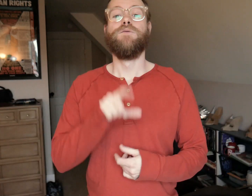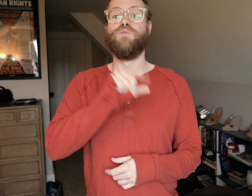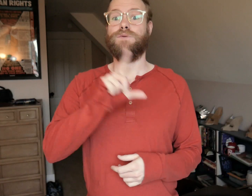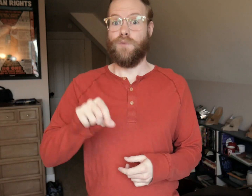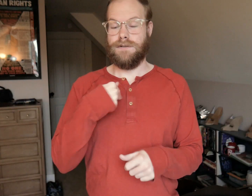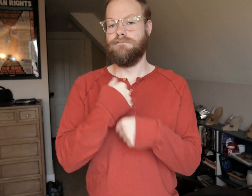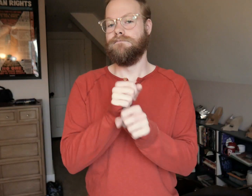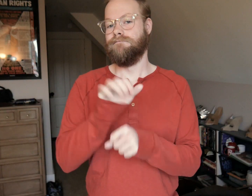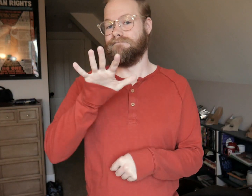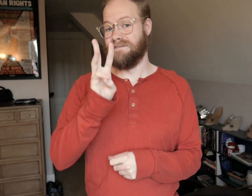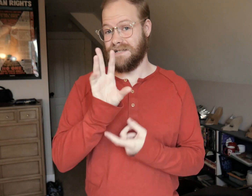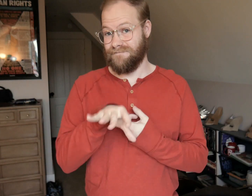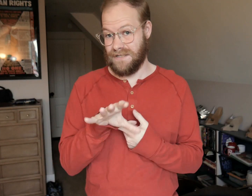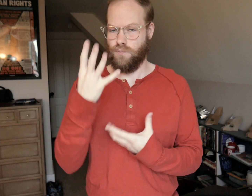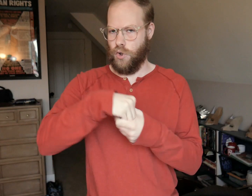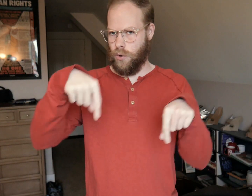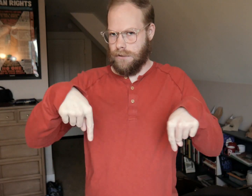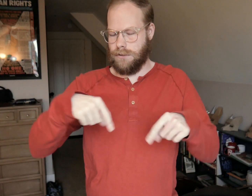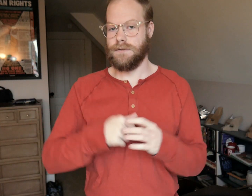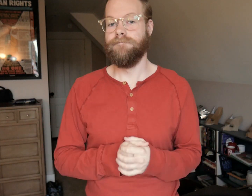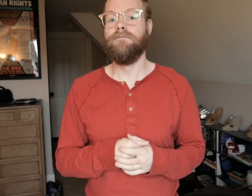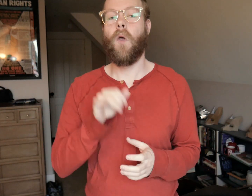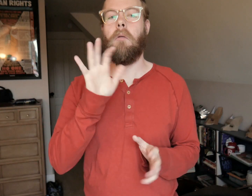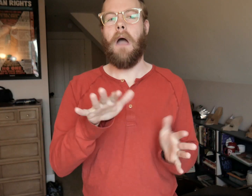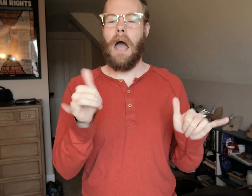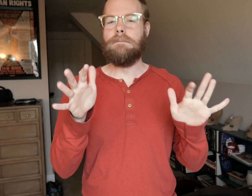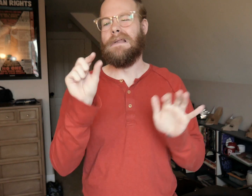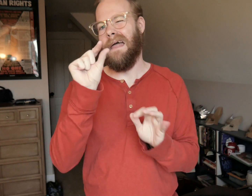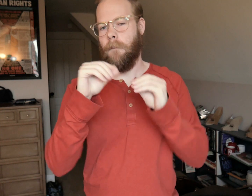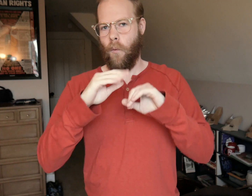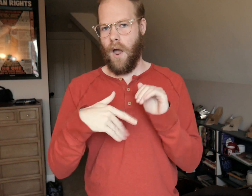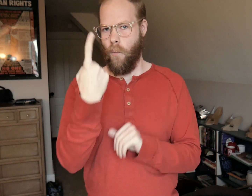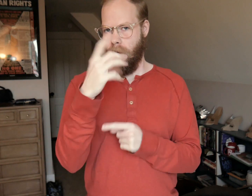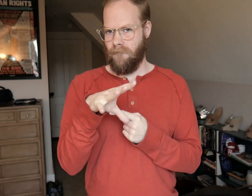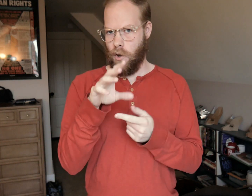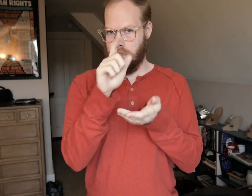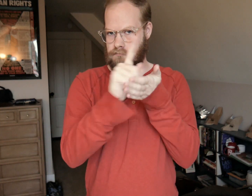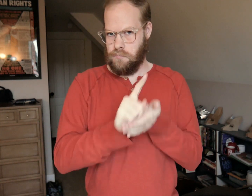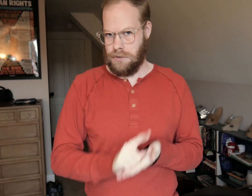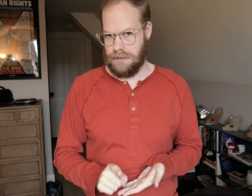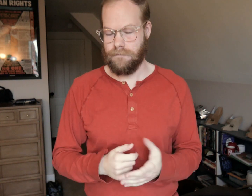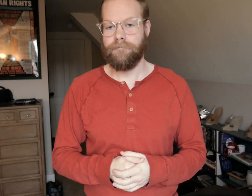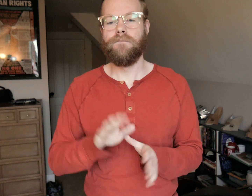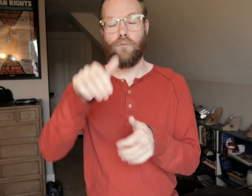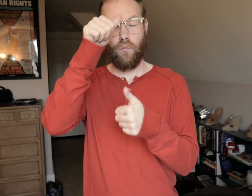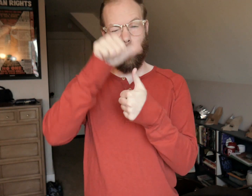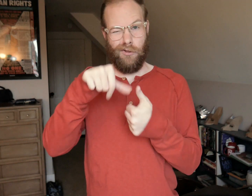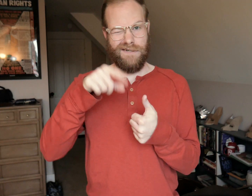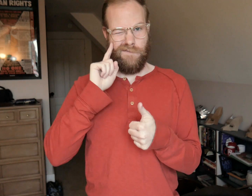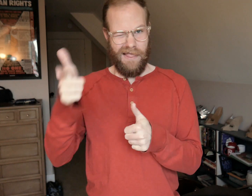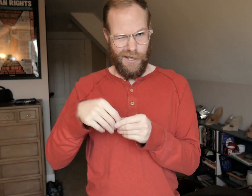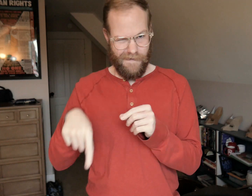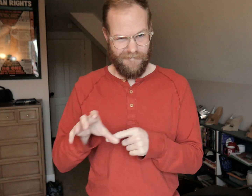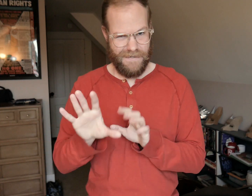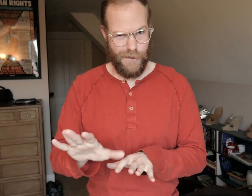In 2020, I made 56 videos, including this one. So that’s slightly more than one video a week. Remember this for later in the video.